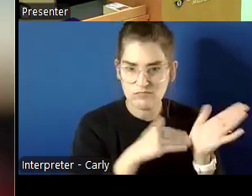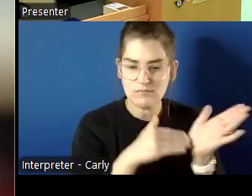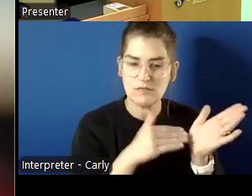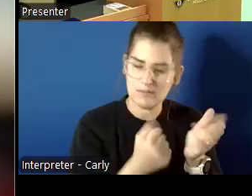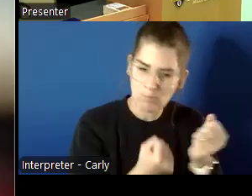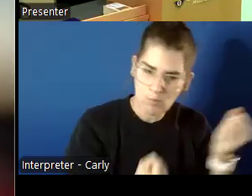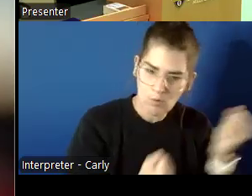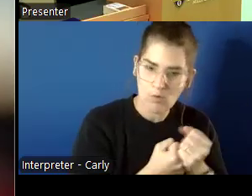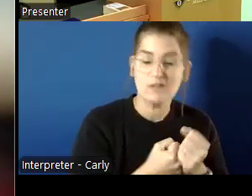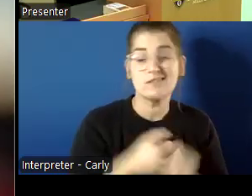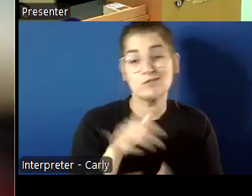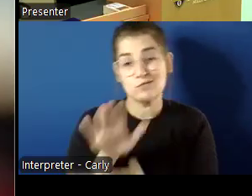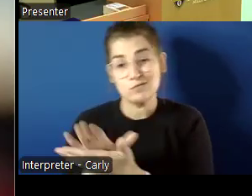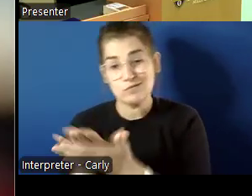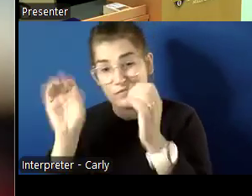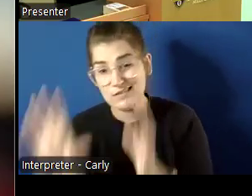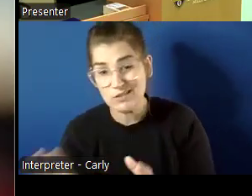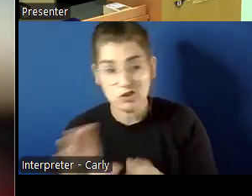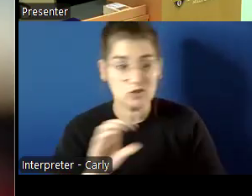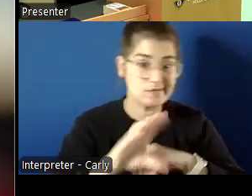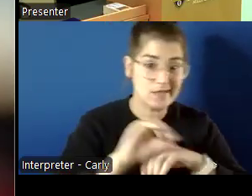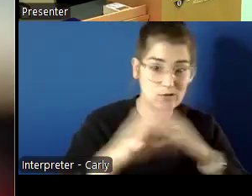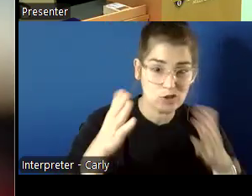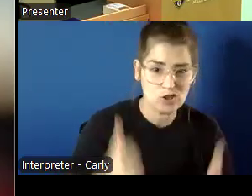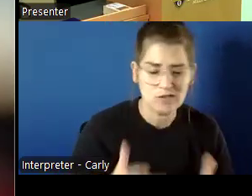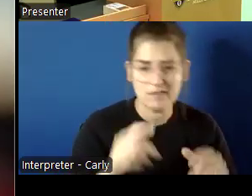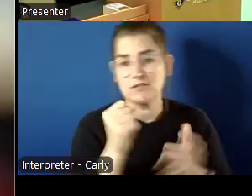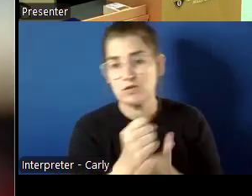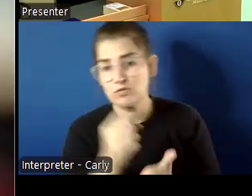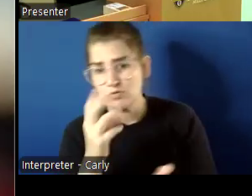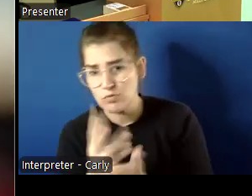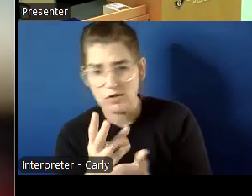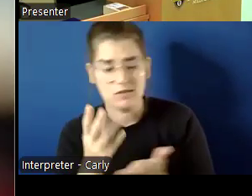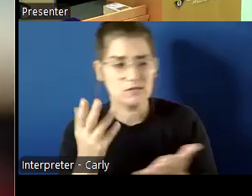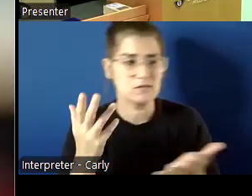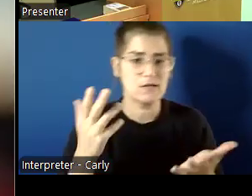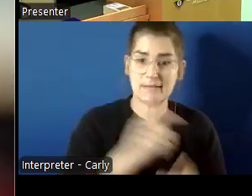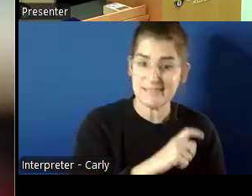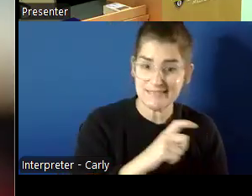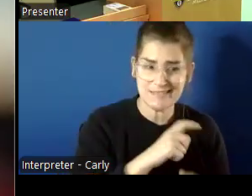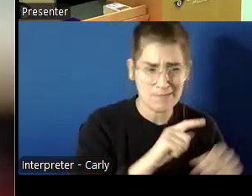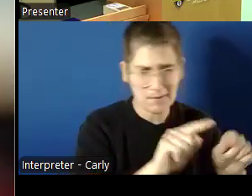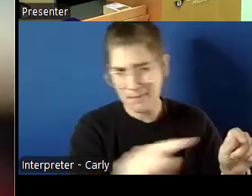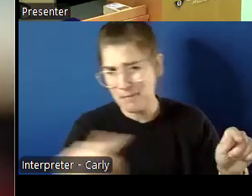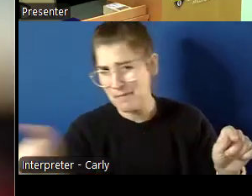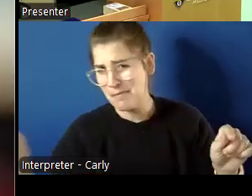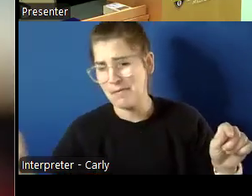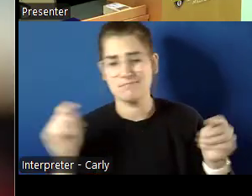got to talk to school teachers and guidance counselors. We've got to talk to social workers. Got to talk to the police. We've got to talk to law enforcement. Of course,